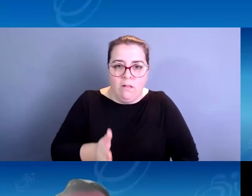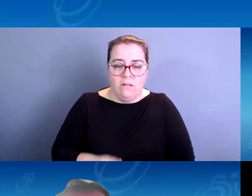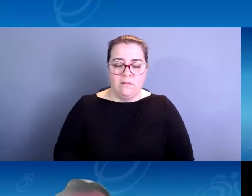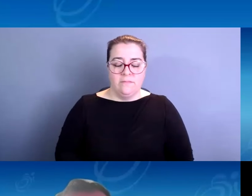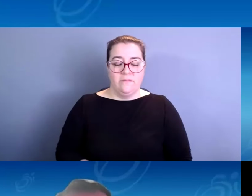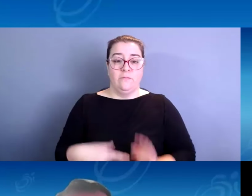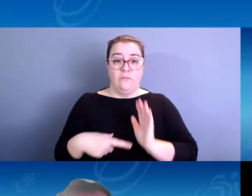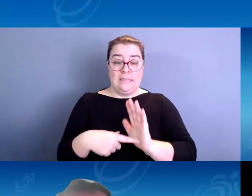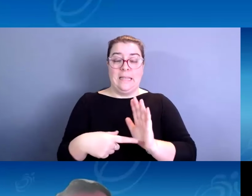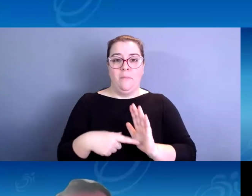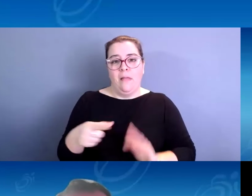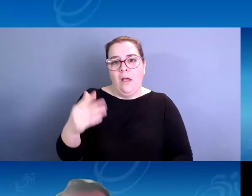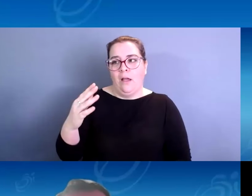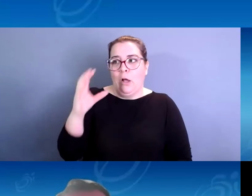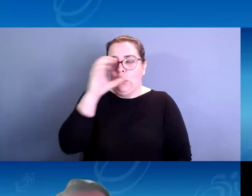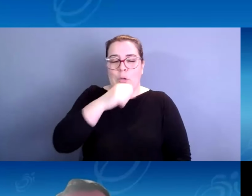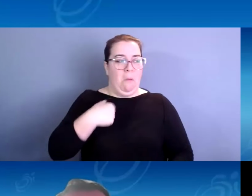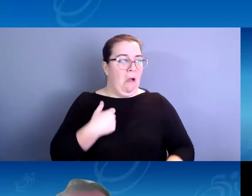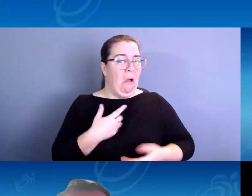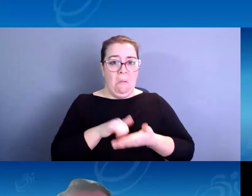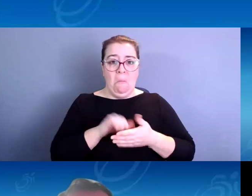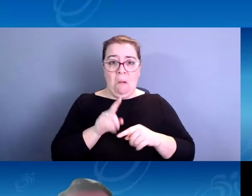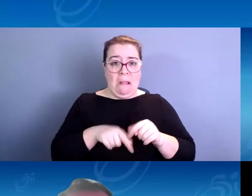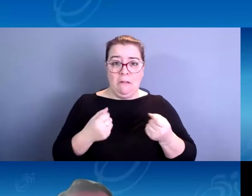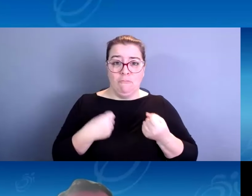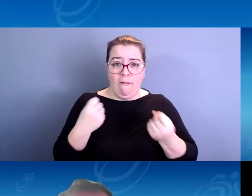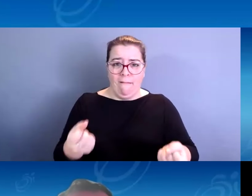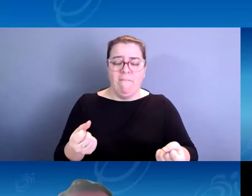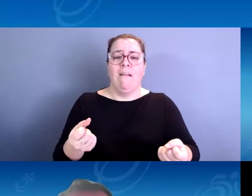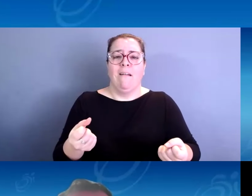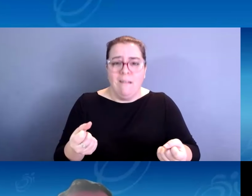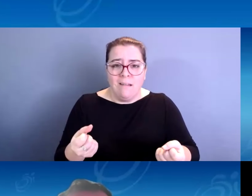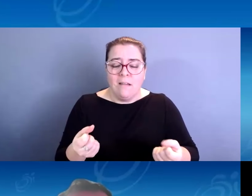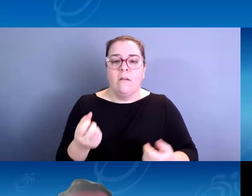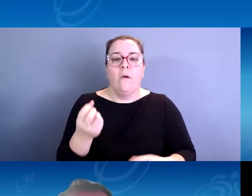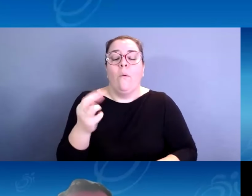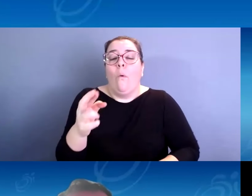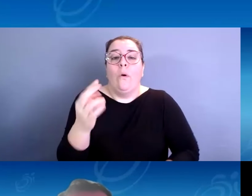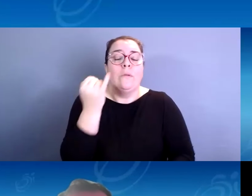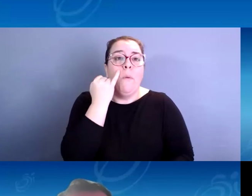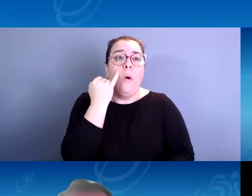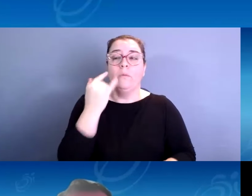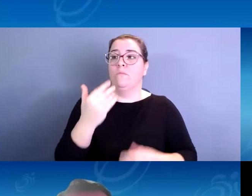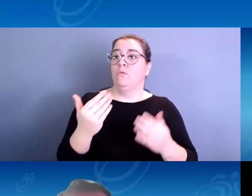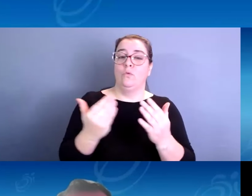They’ll make sure, if they're involved in a renovation, maybe that the builders ensure there are lighter doors and there is a door opener.